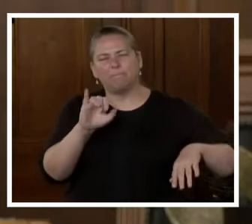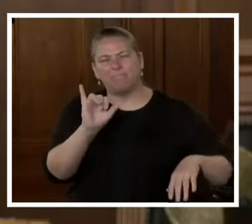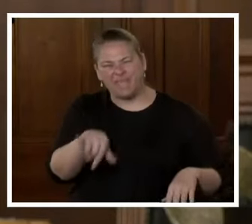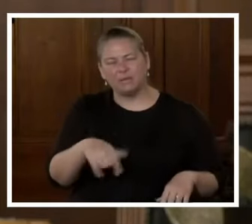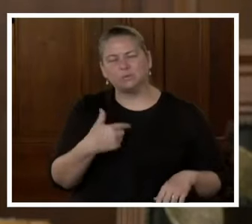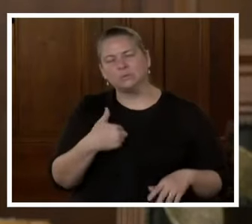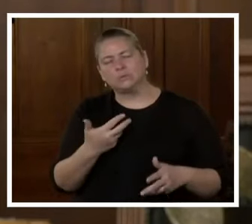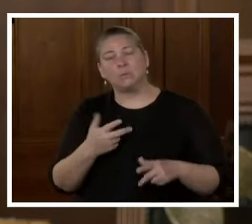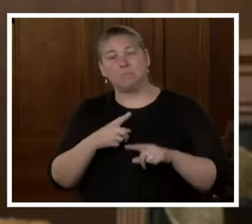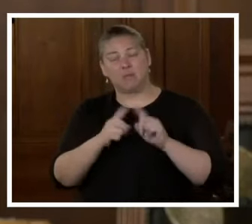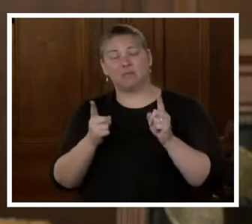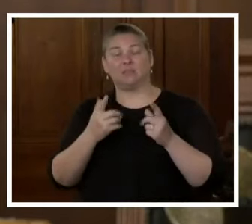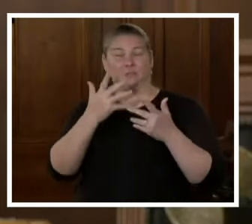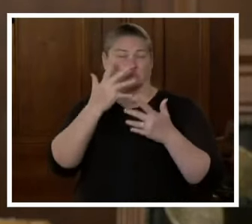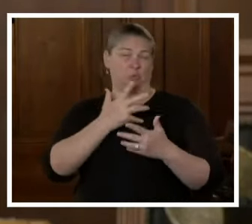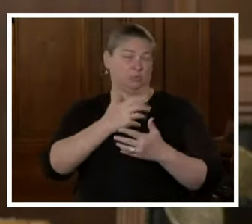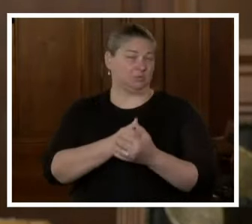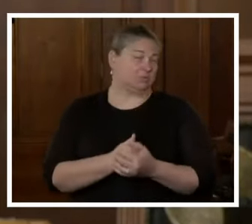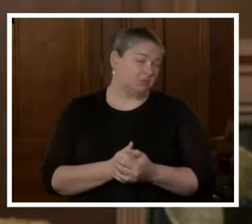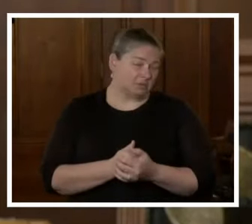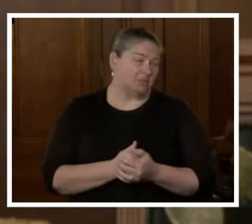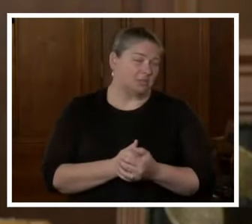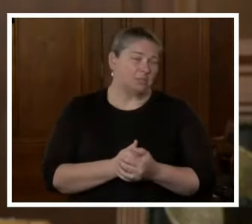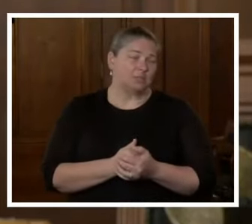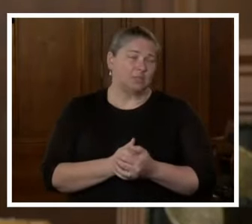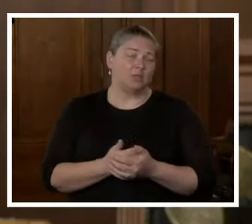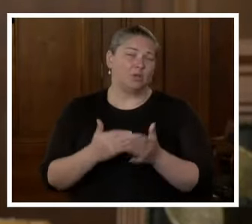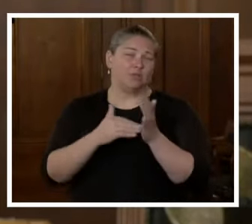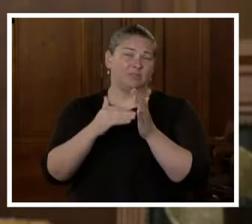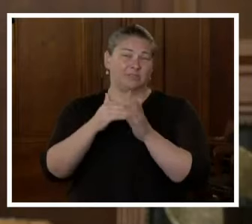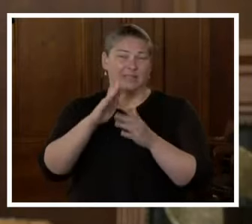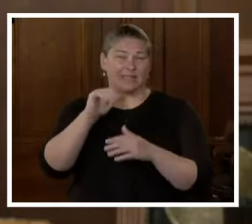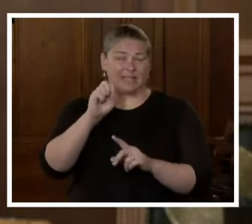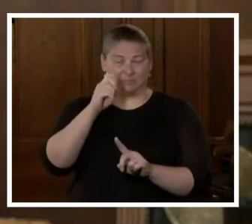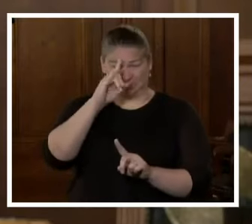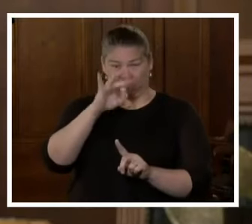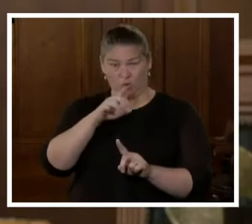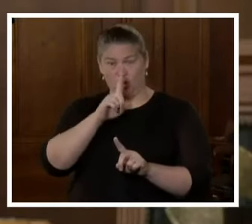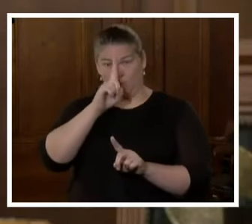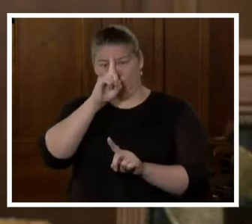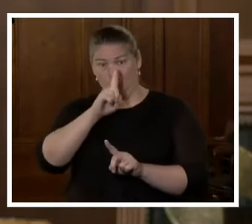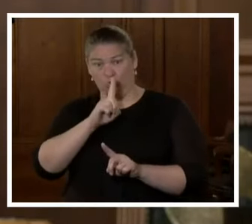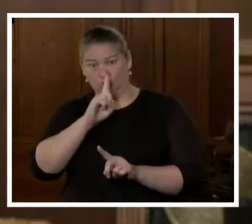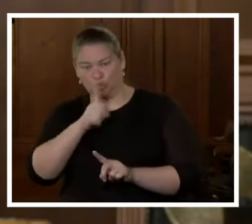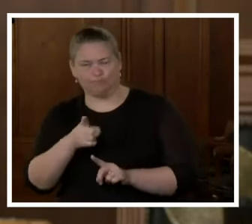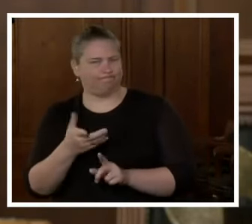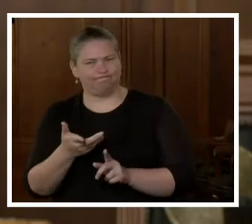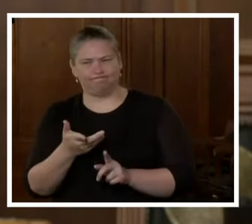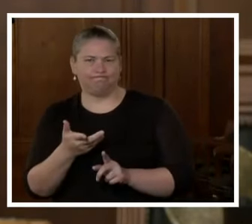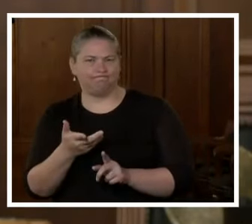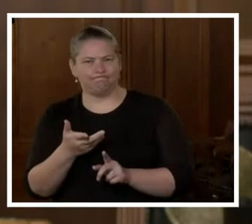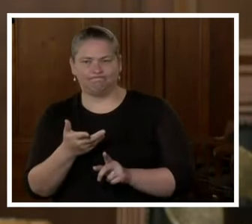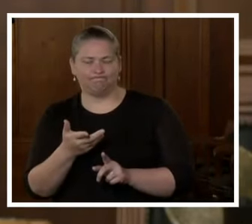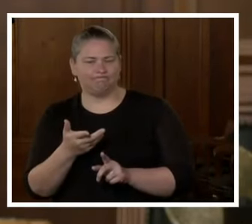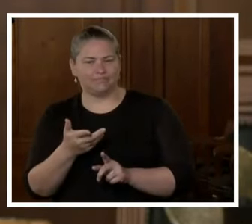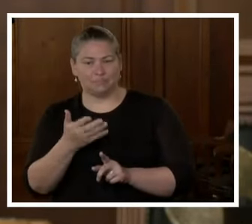DISEASE THAT SOME CRUNCHING AND ADOLESCENTS HAVE. SO I WOULD ENCOURAGE PARENTS NOT